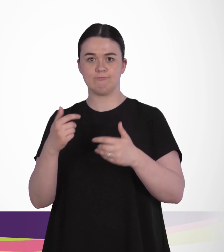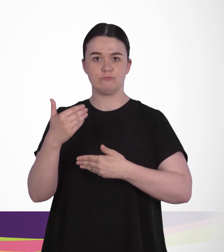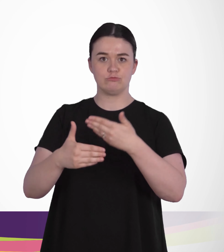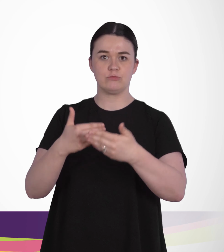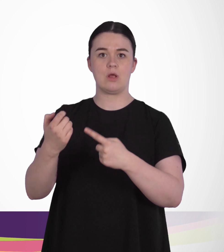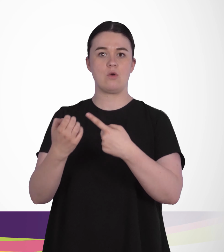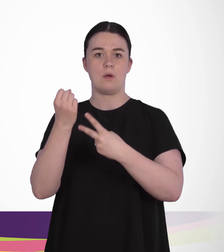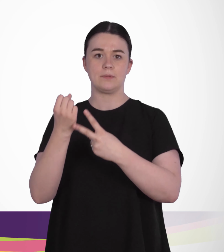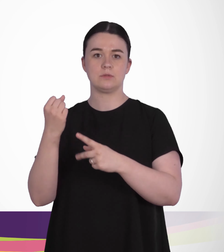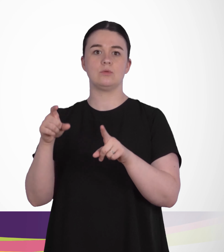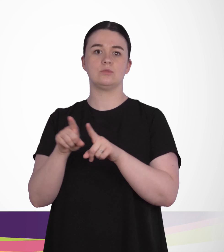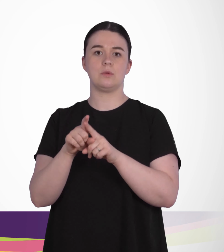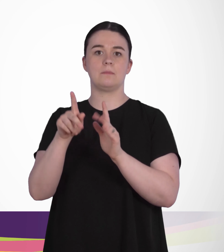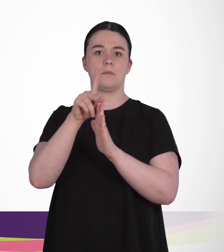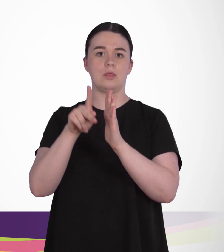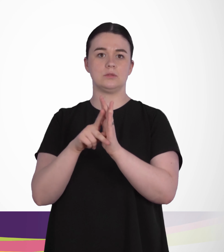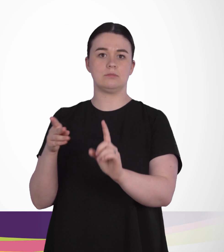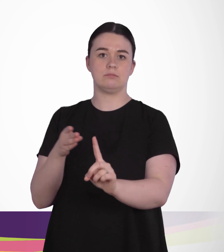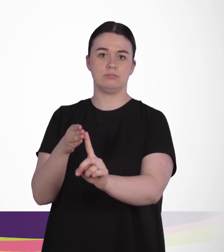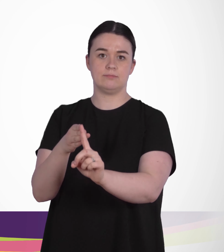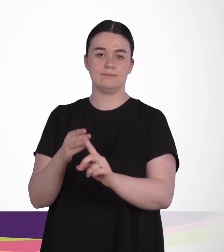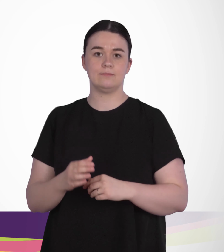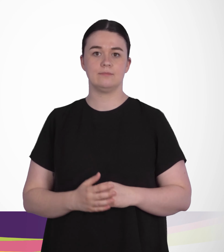frame the outcomes and policy directions